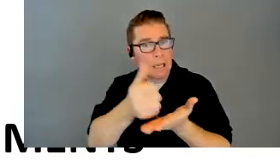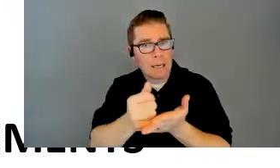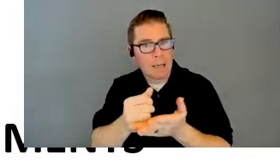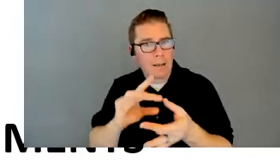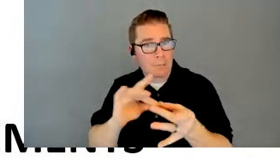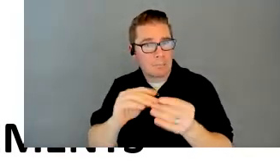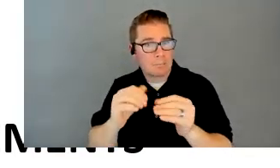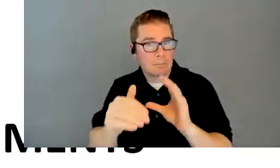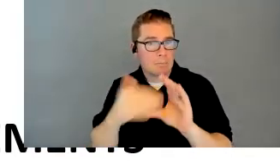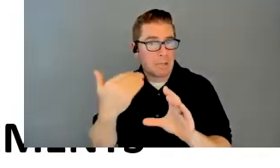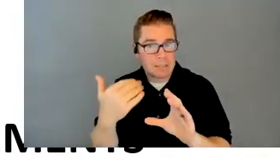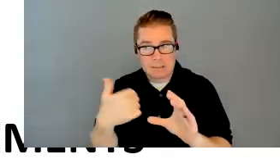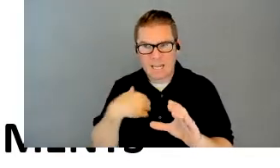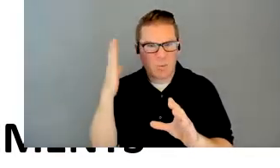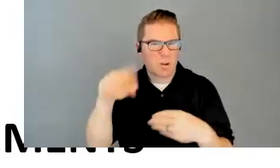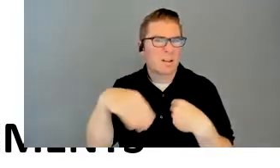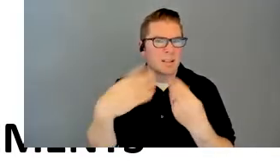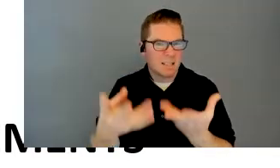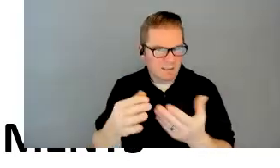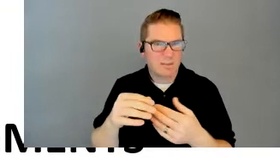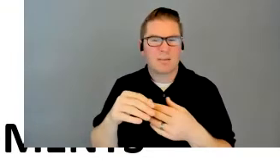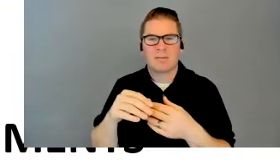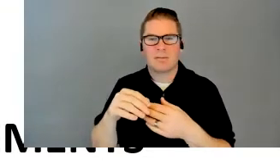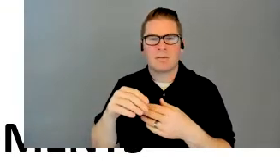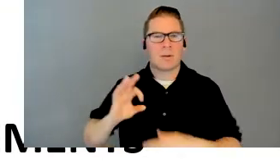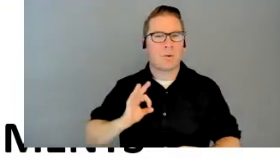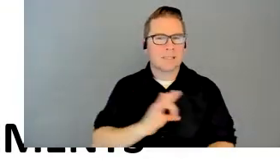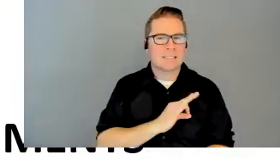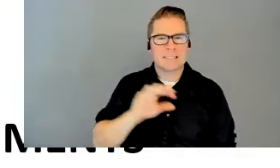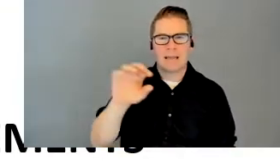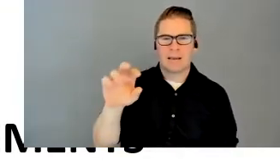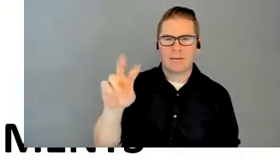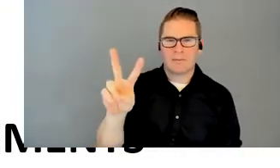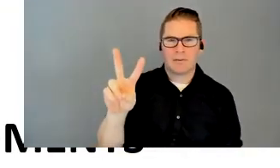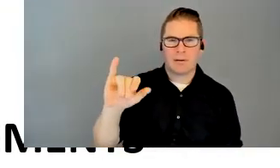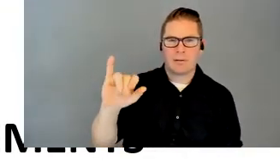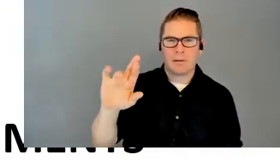virtual hub, the faculty virtual hub, because it walks you right through how to set up a home page